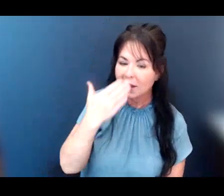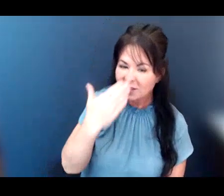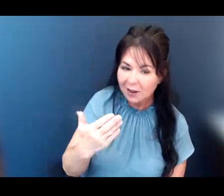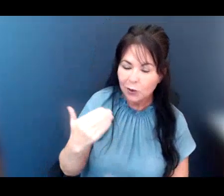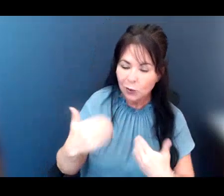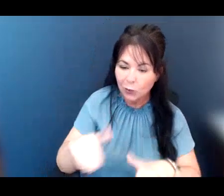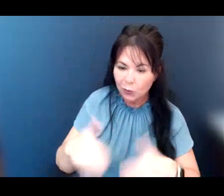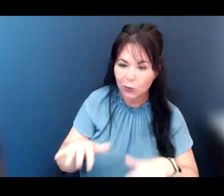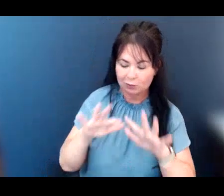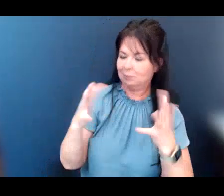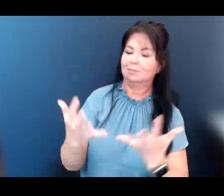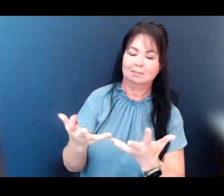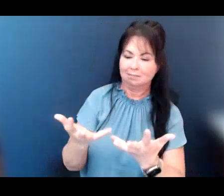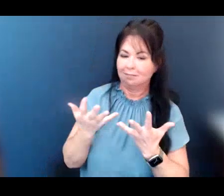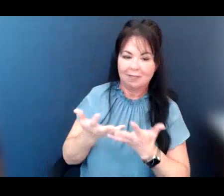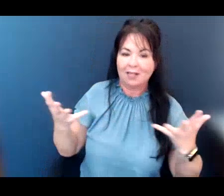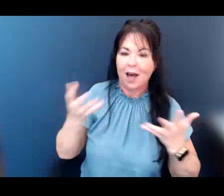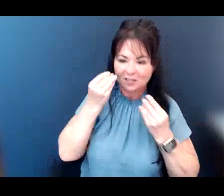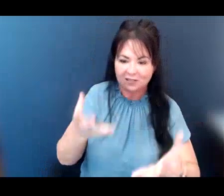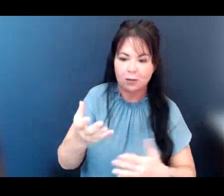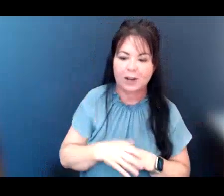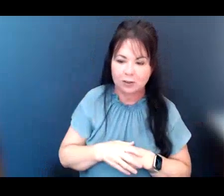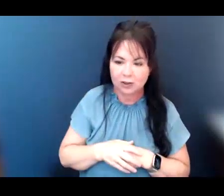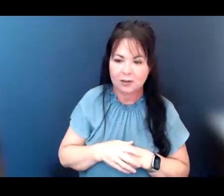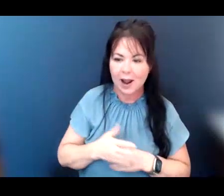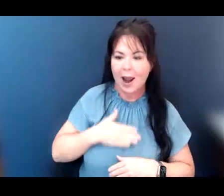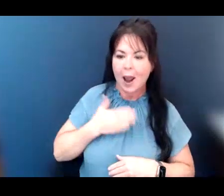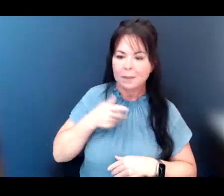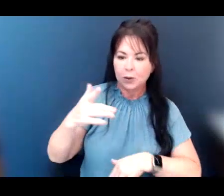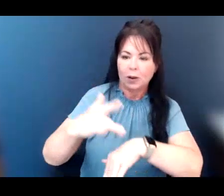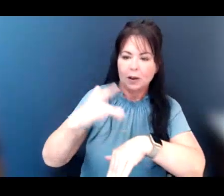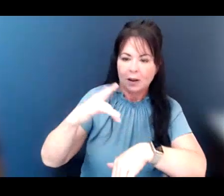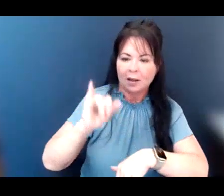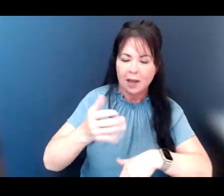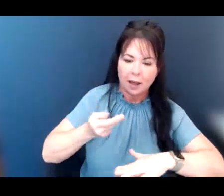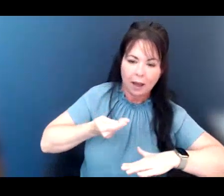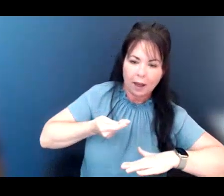And so happy you touched on the implicit bias, too, there. All right. So, Jay, I'll pass it off to you.